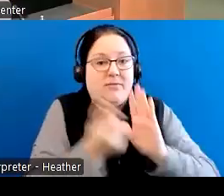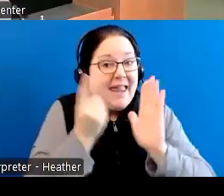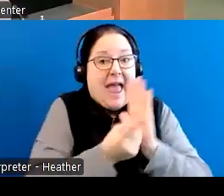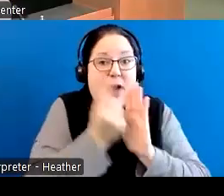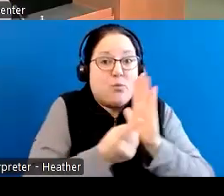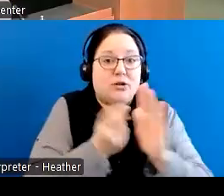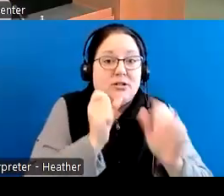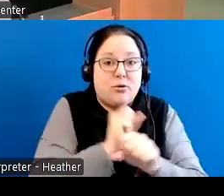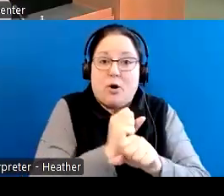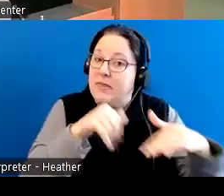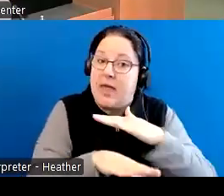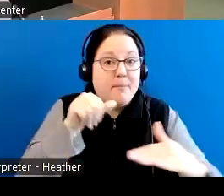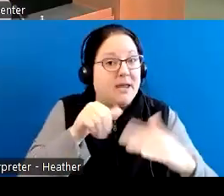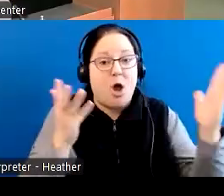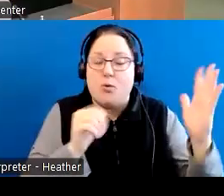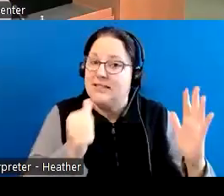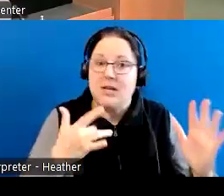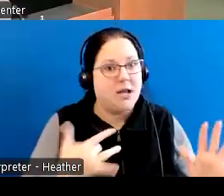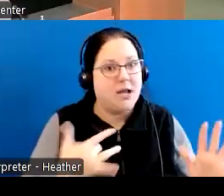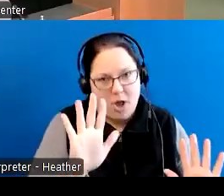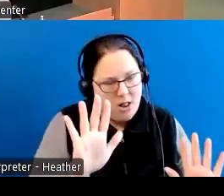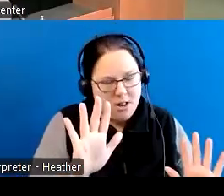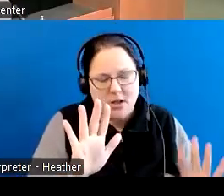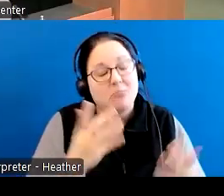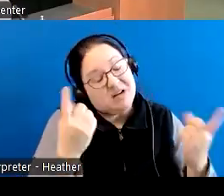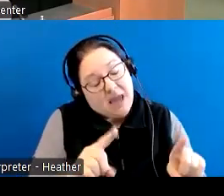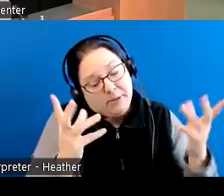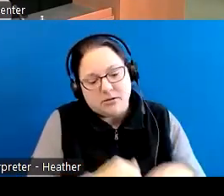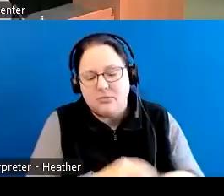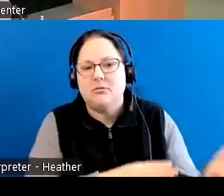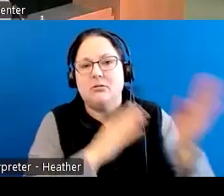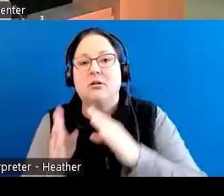come and go the same day. That's not usual, but it happens. Um and we don't on day three or four say,